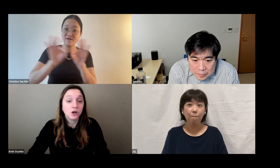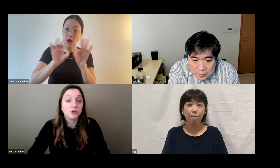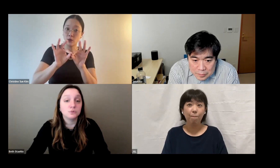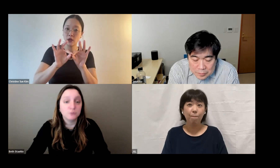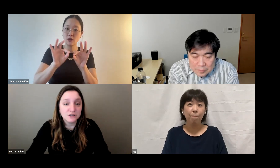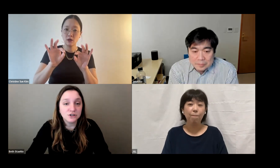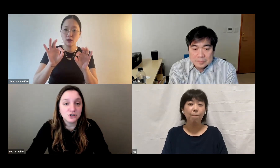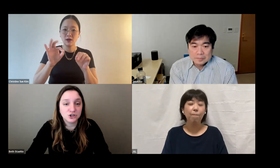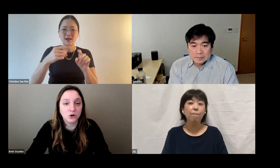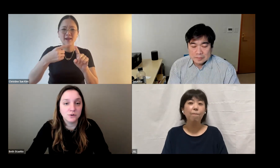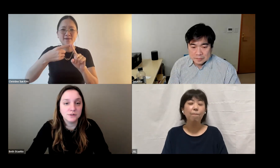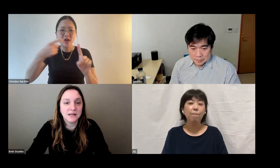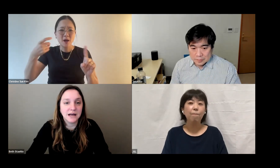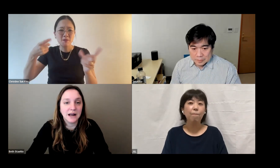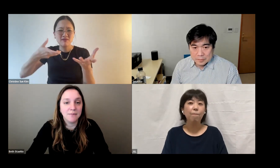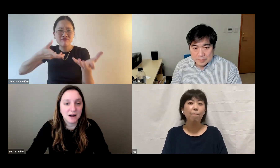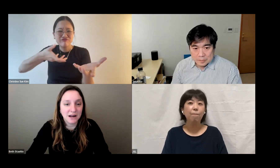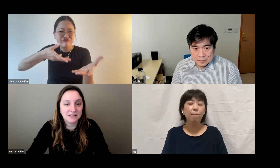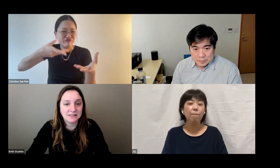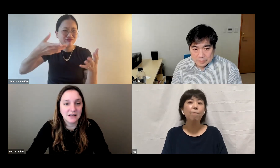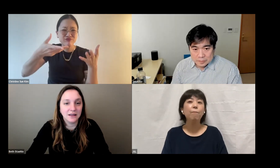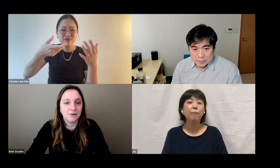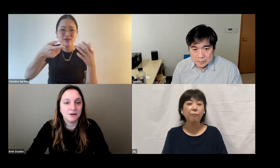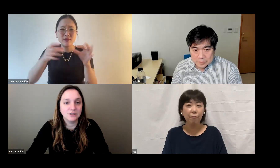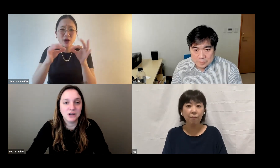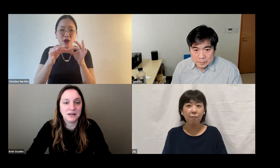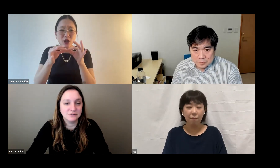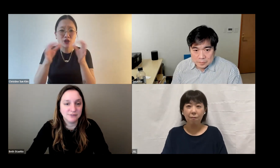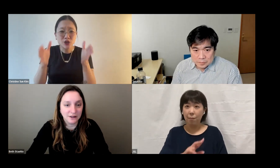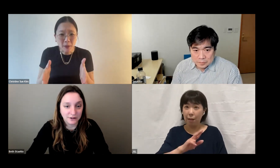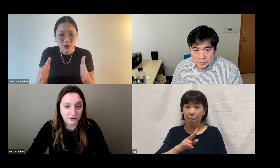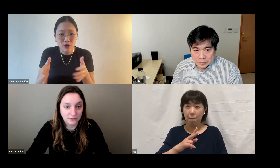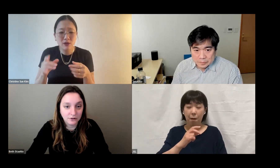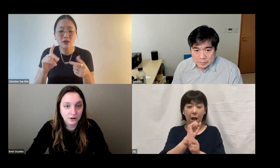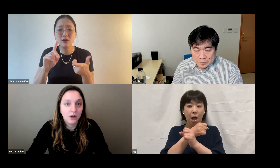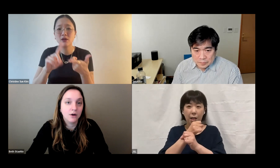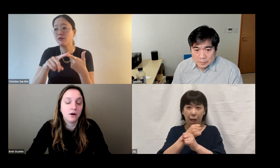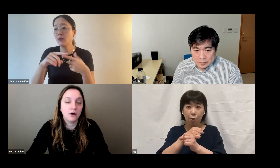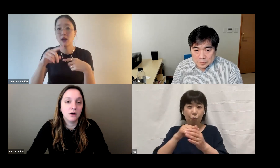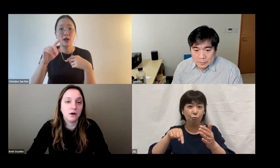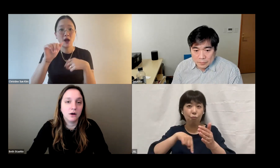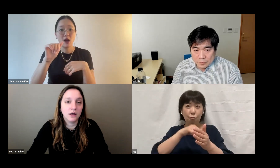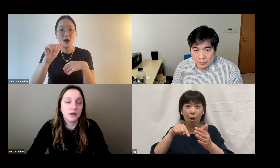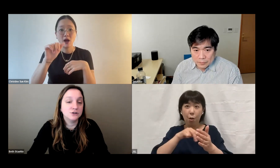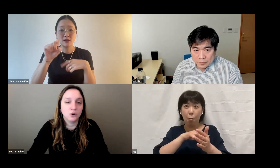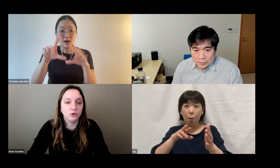so research shows that American Sign Language has a value in total.